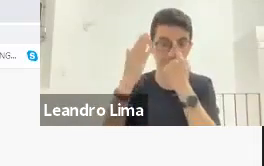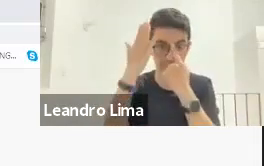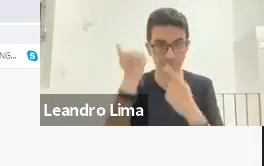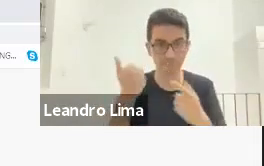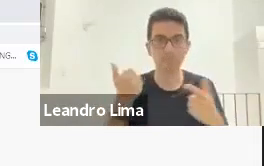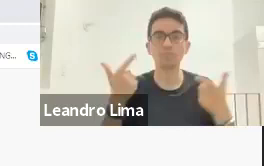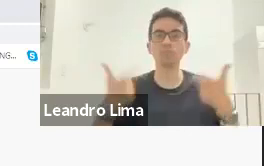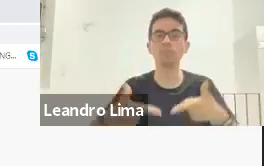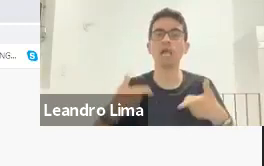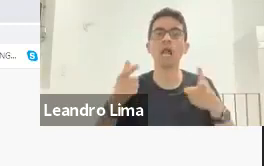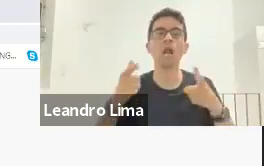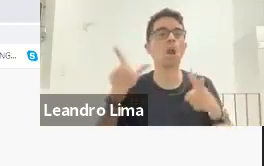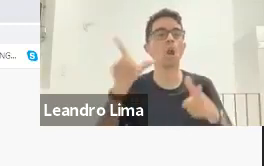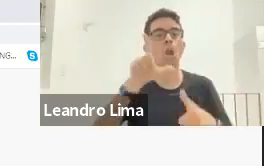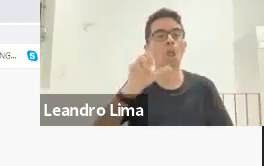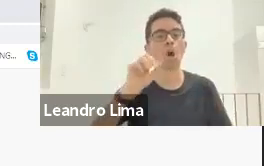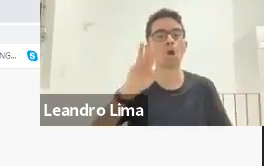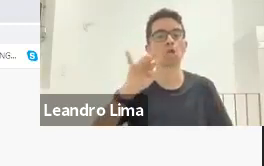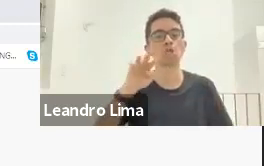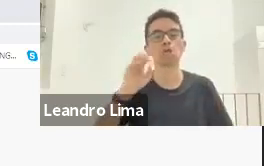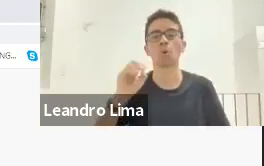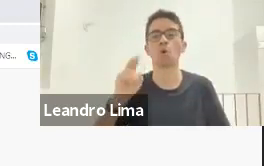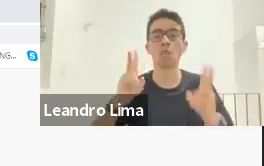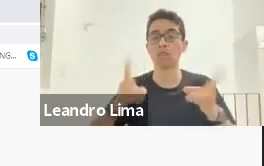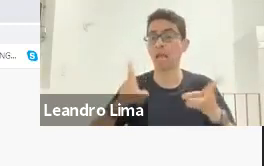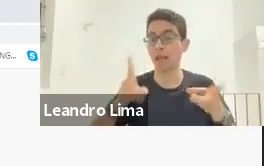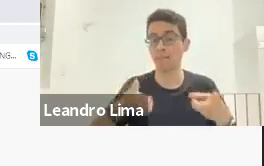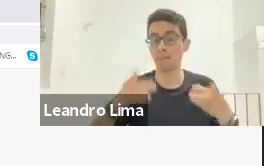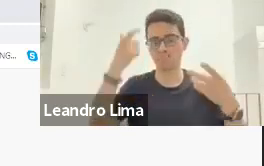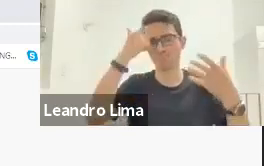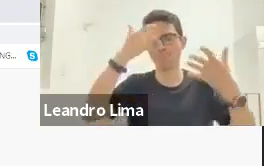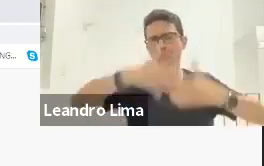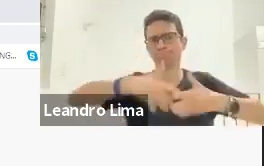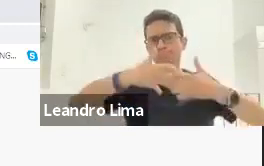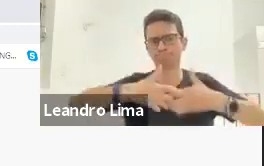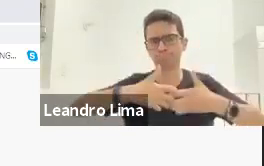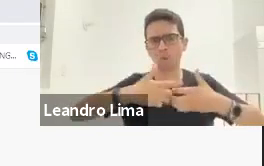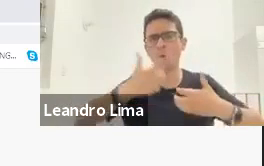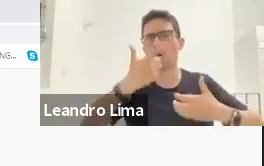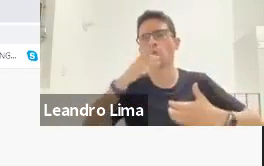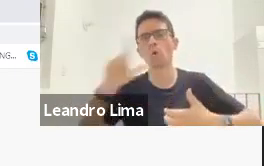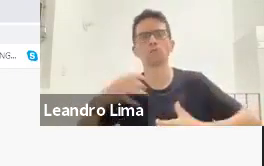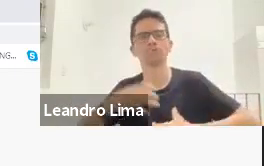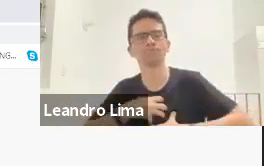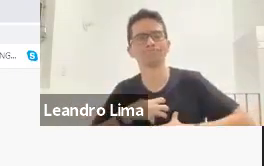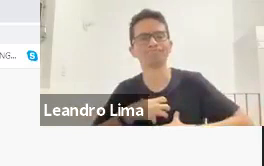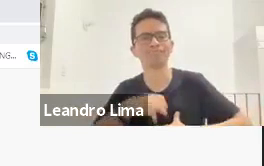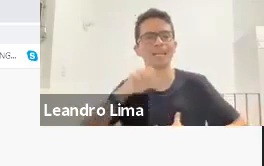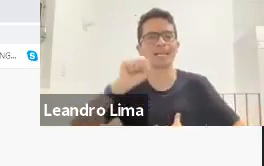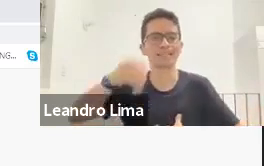They believe that the They believe that they're wrong They believe that they're reasonable. and the and the other side is emotion the other side is emotional.